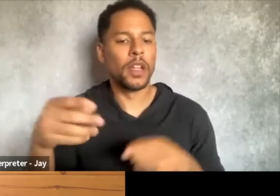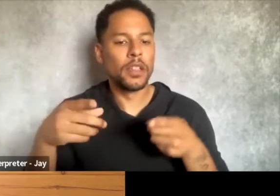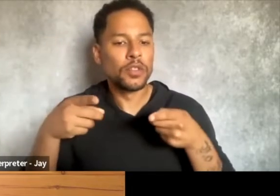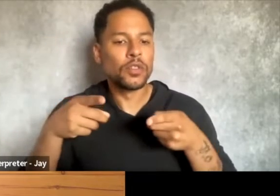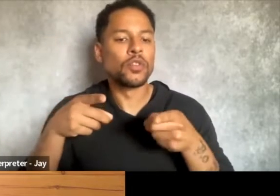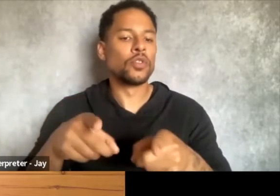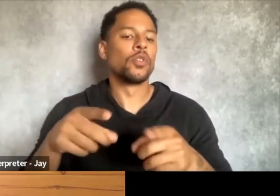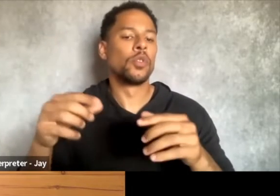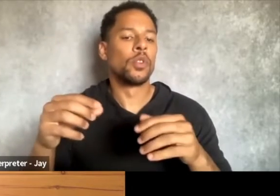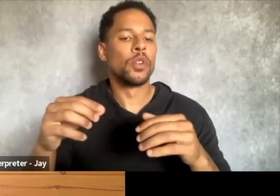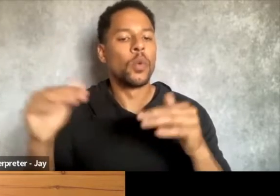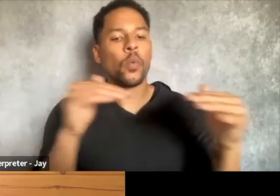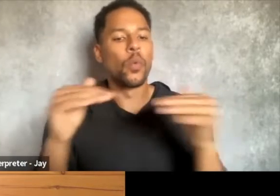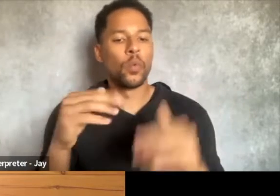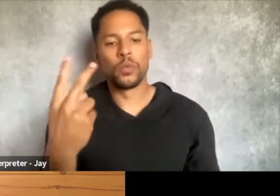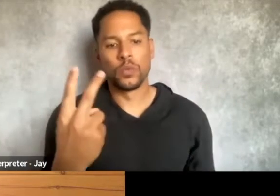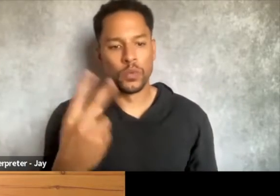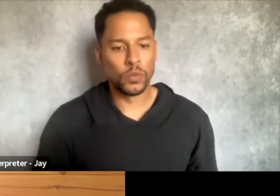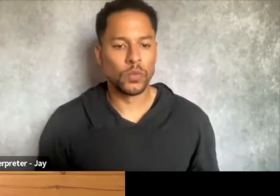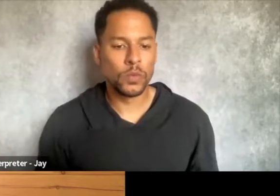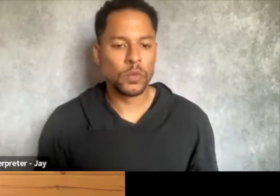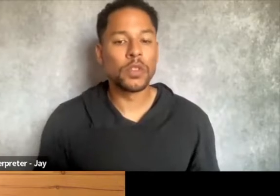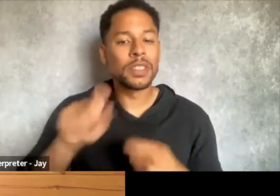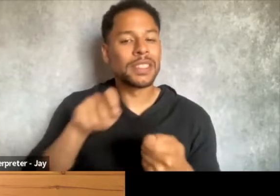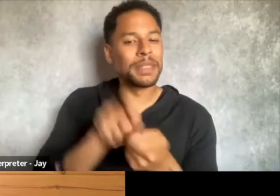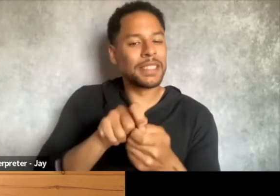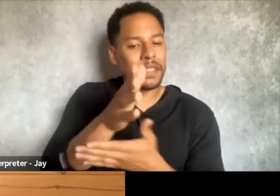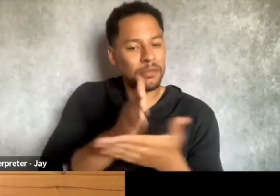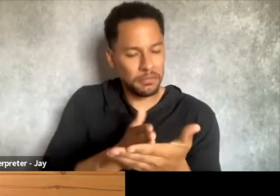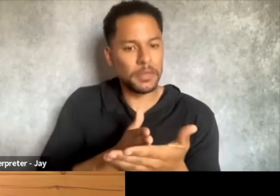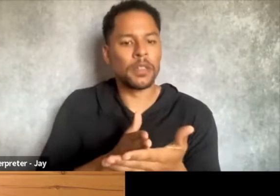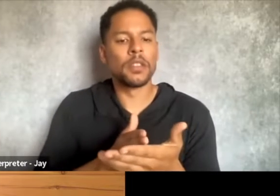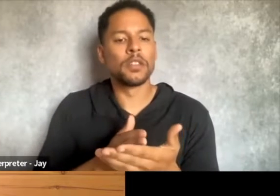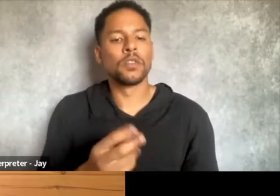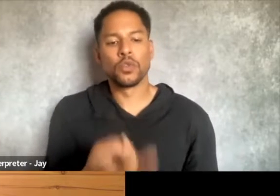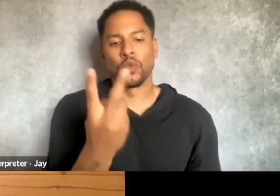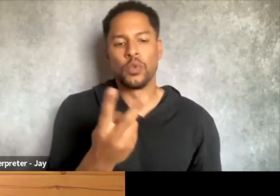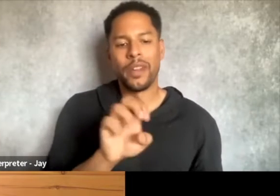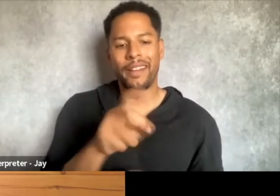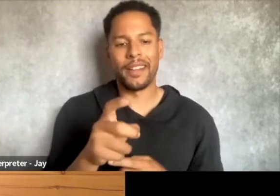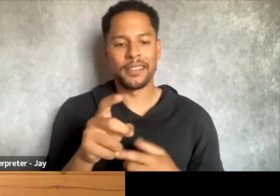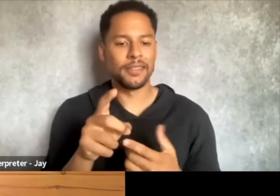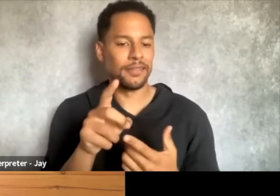In this particular scene, we have two ex-lovers Misha Olkhovsky, played by Julia,